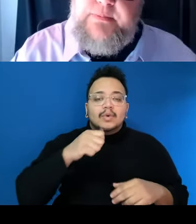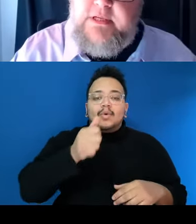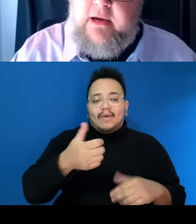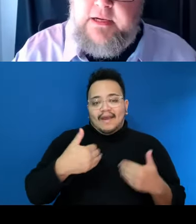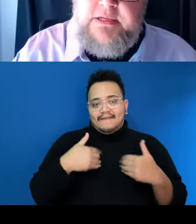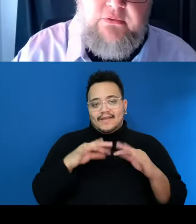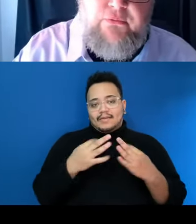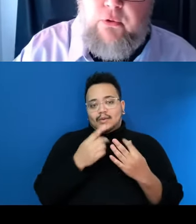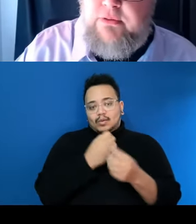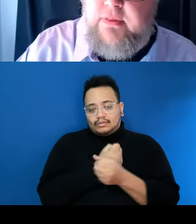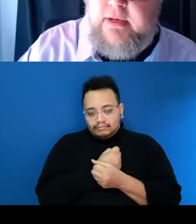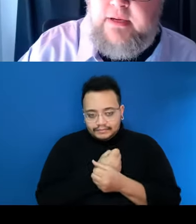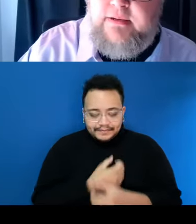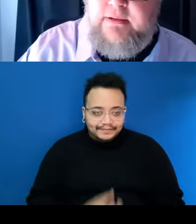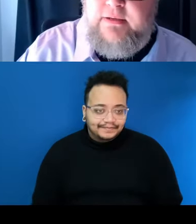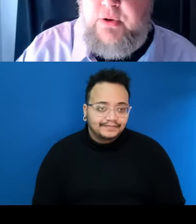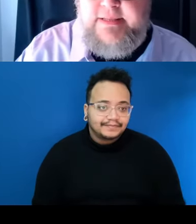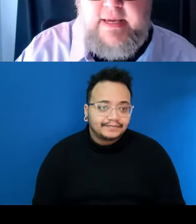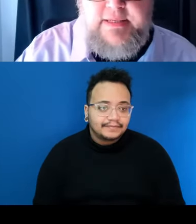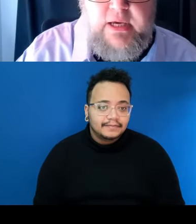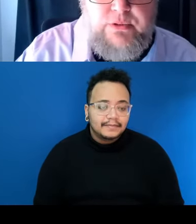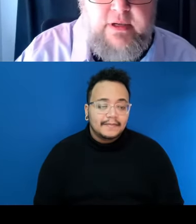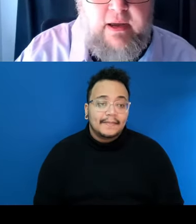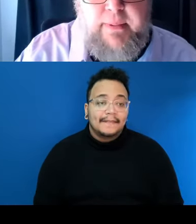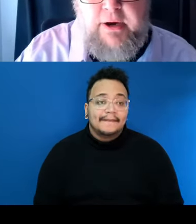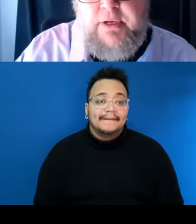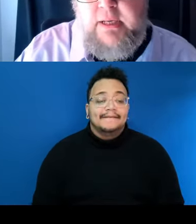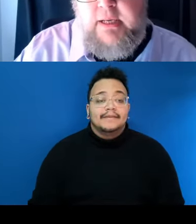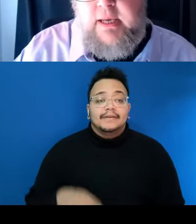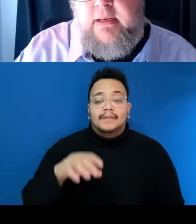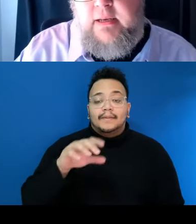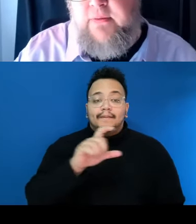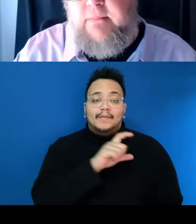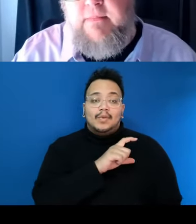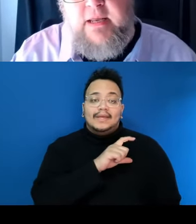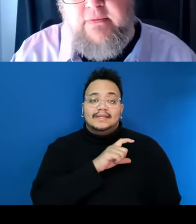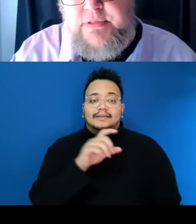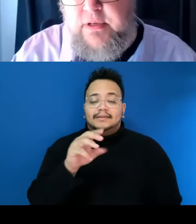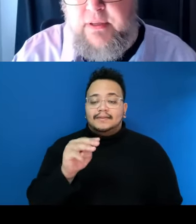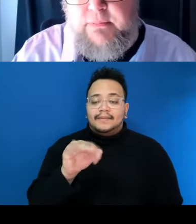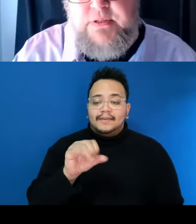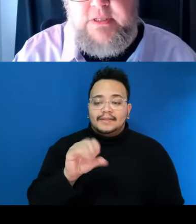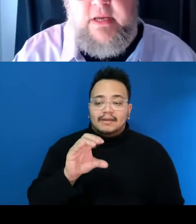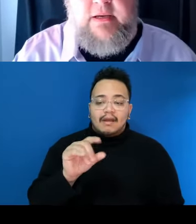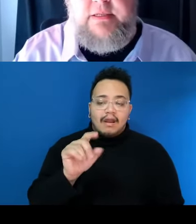Police misconduct is the fourth trans ACE that we'll talk about and I think many of us know that police misconduct